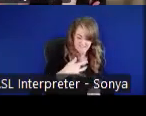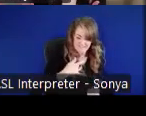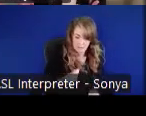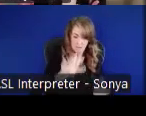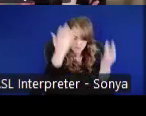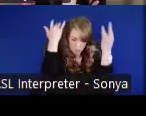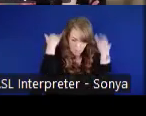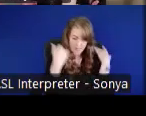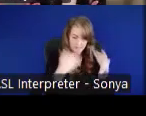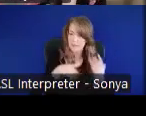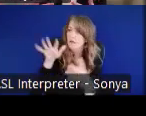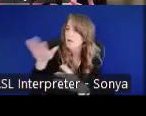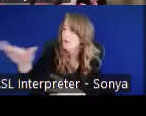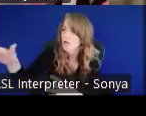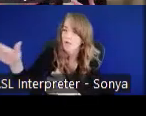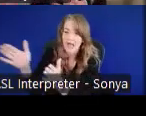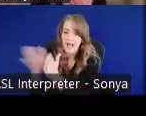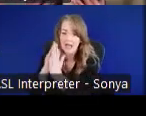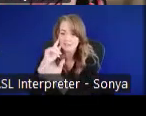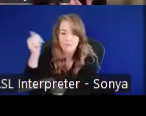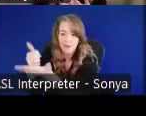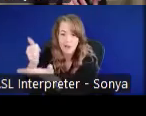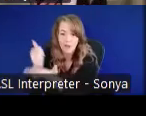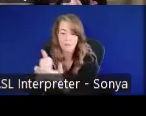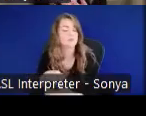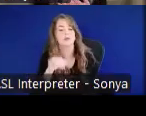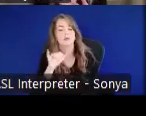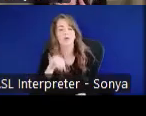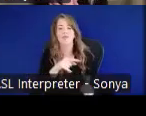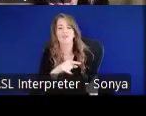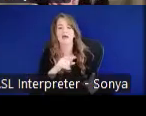their big feelings. This co regulation that they seek out